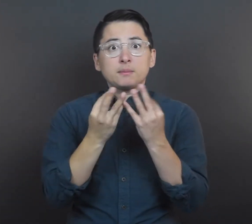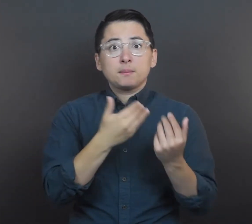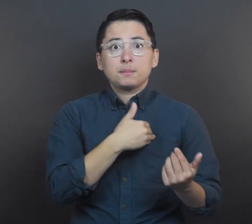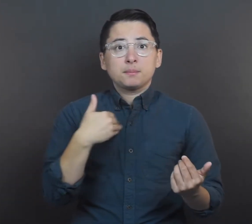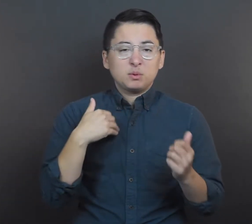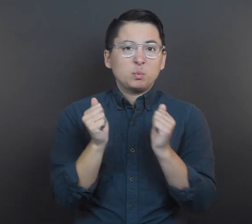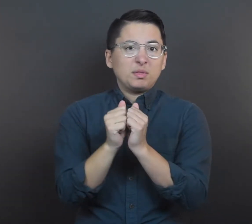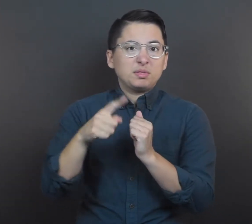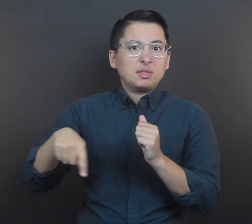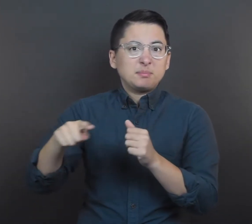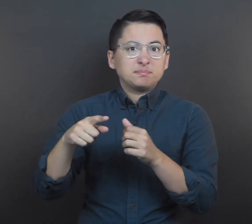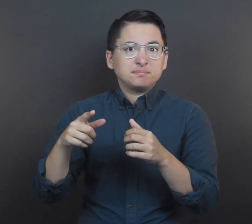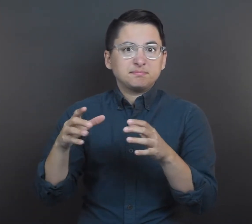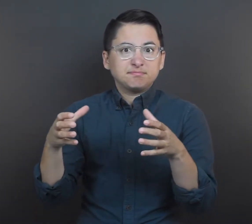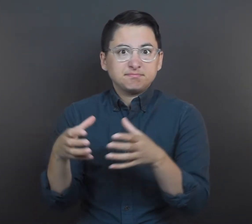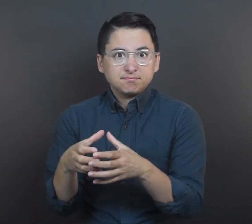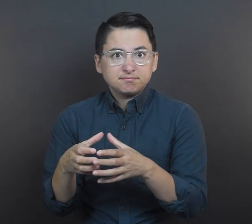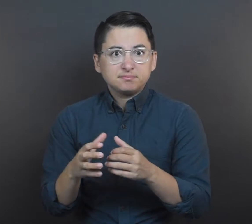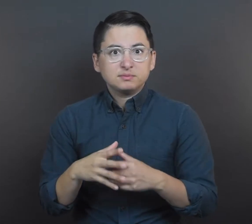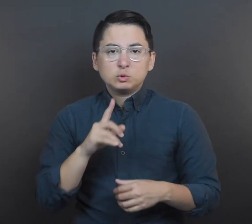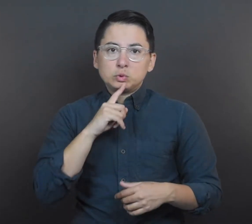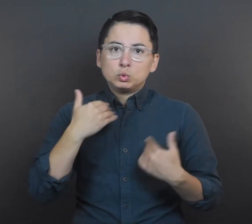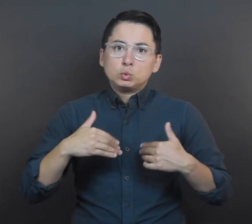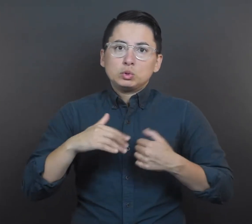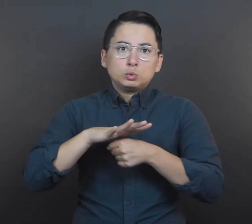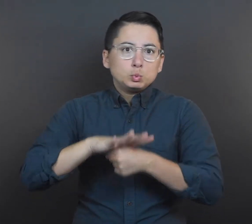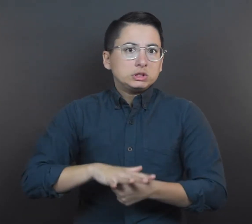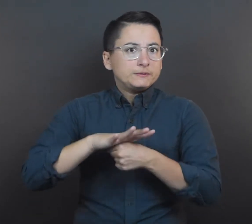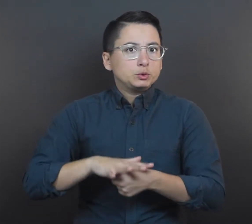It was a really distressing time,” Mitsuru says. However,